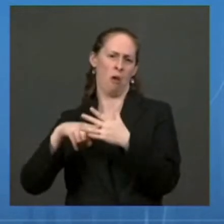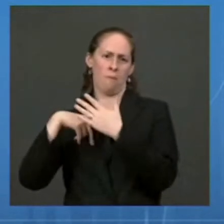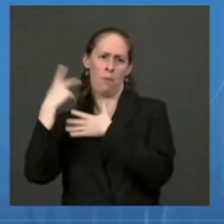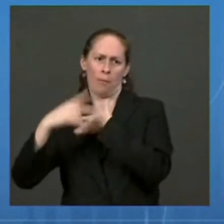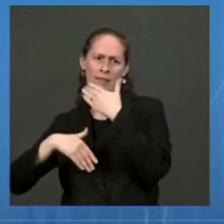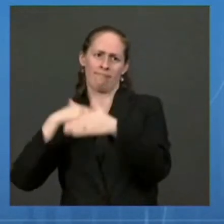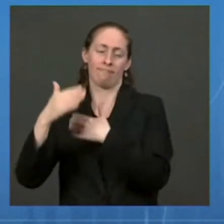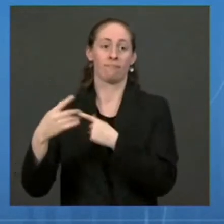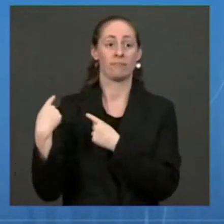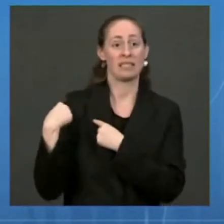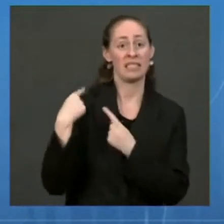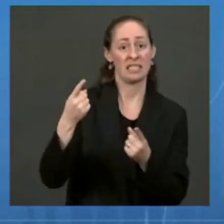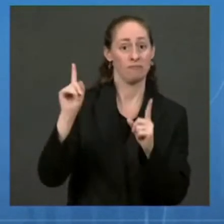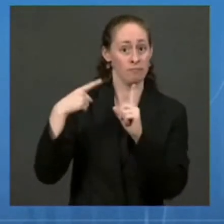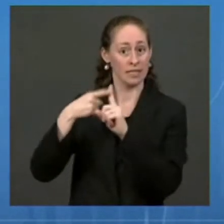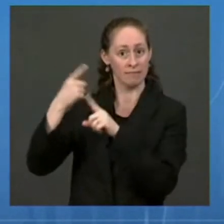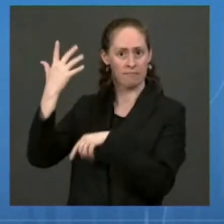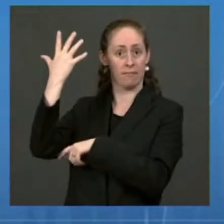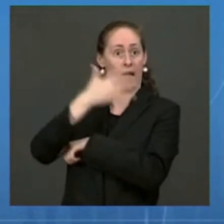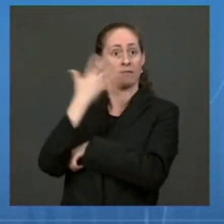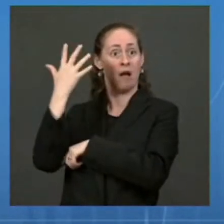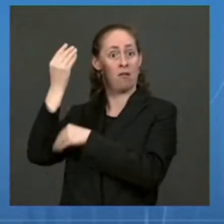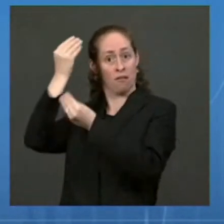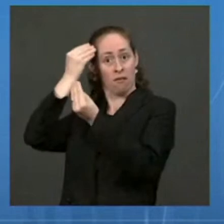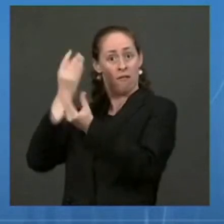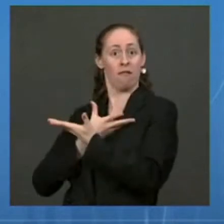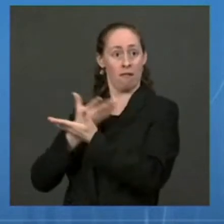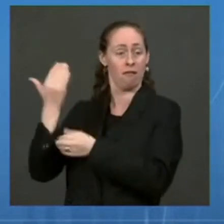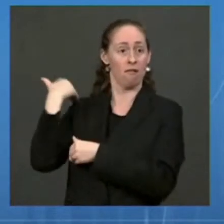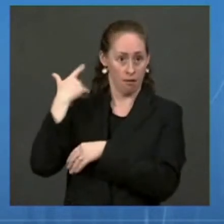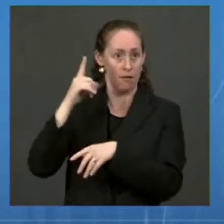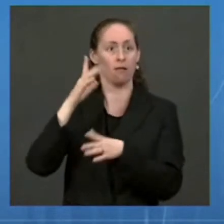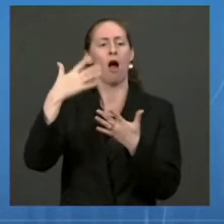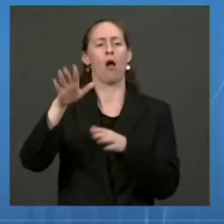FOR THIS MOMENT. THANKS TO THIS BOOSTERS AROFF